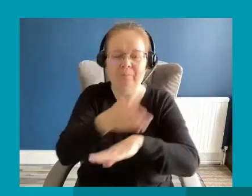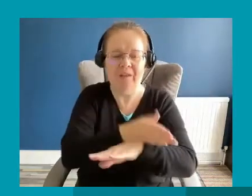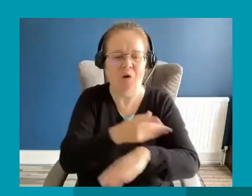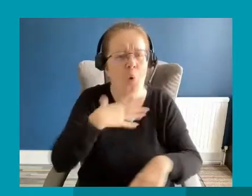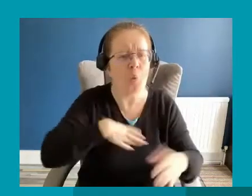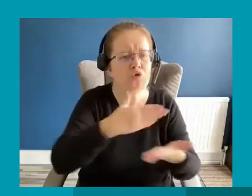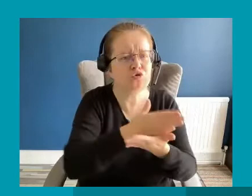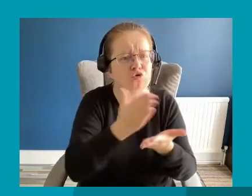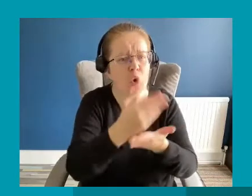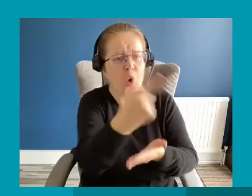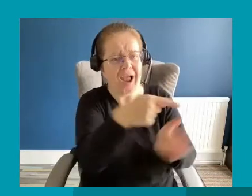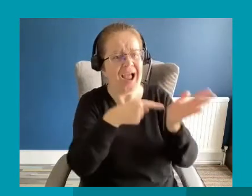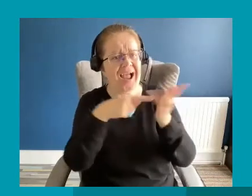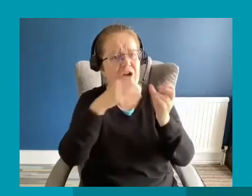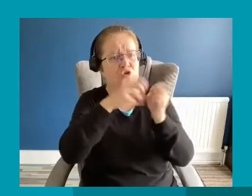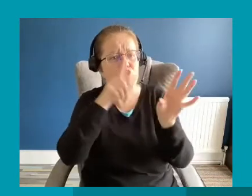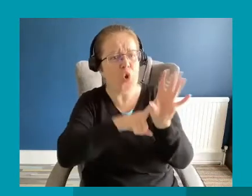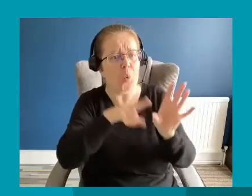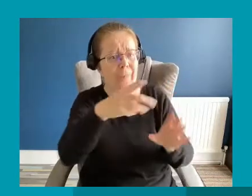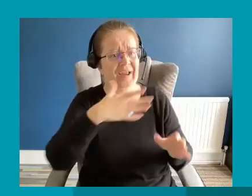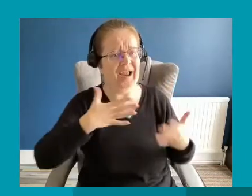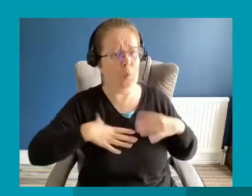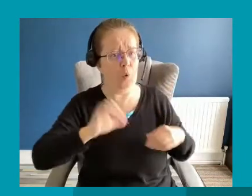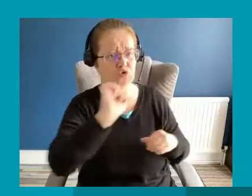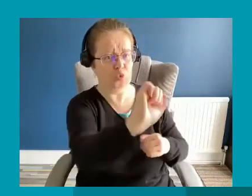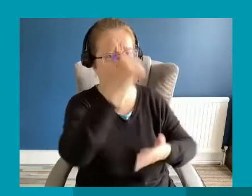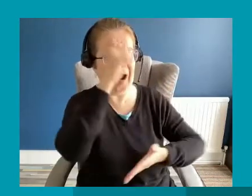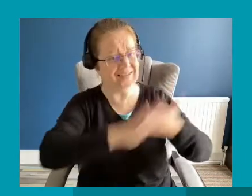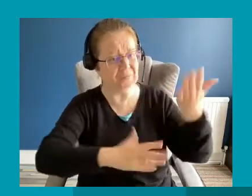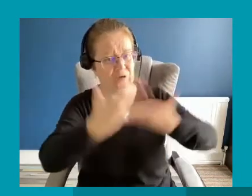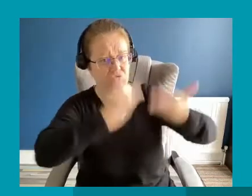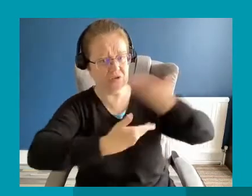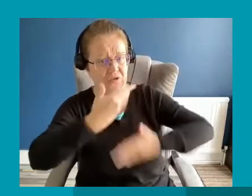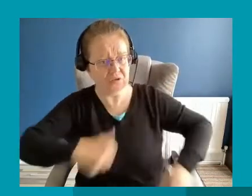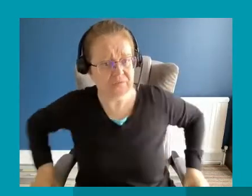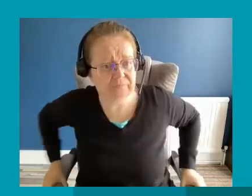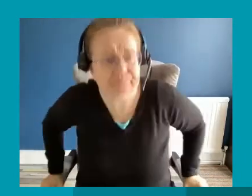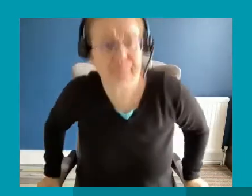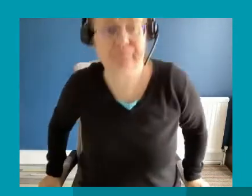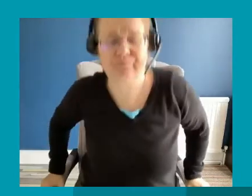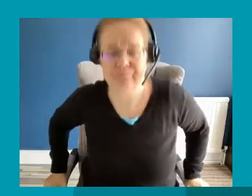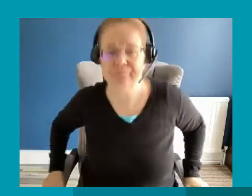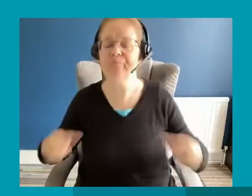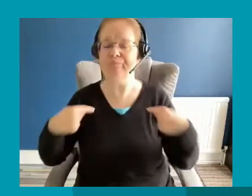about your lived experience Toby? Yeah, of course, so I'm quite new to like the career world